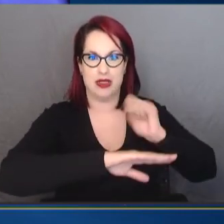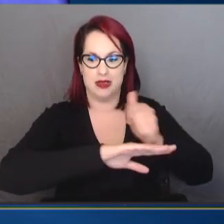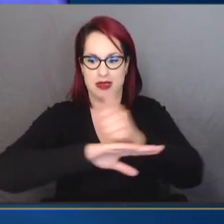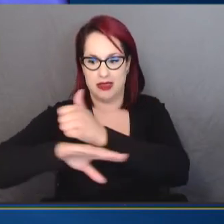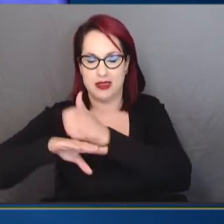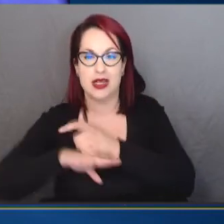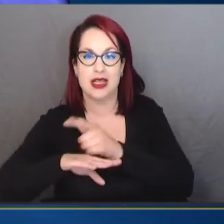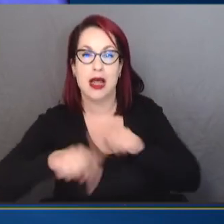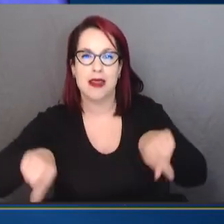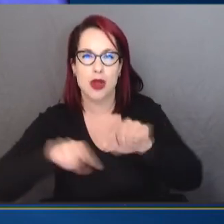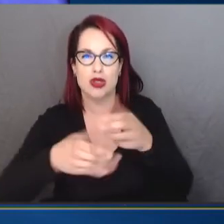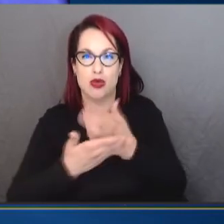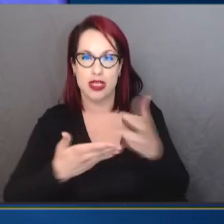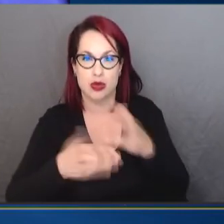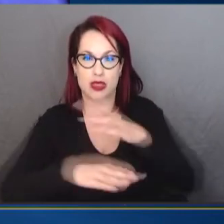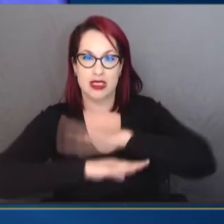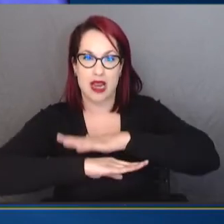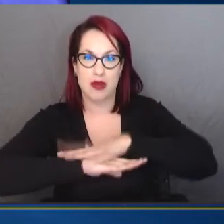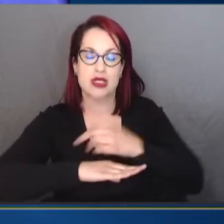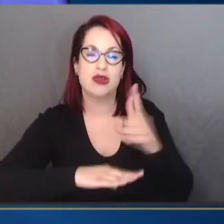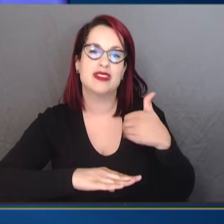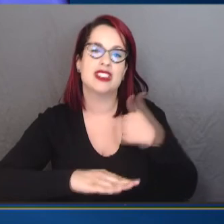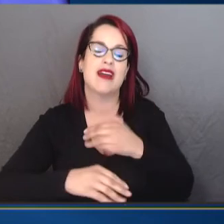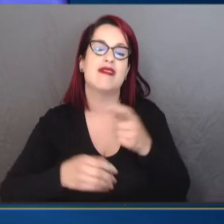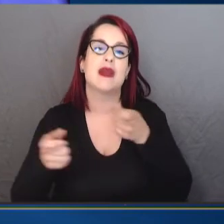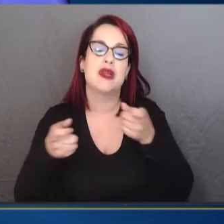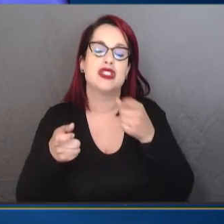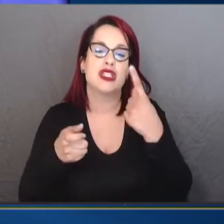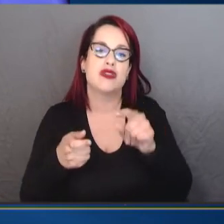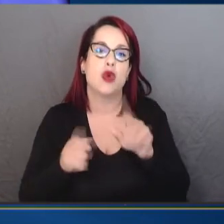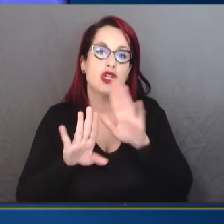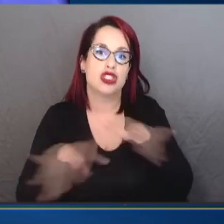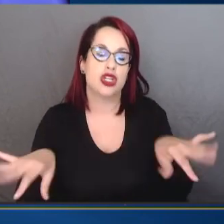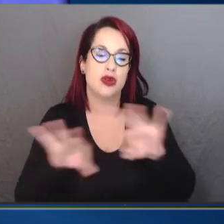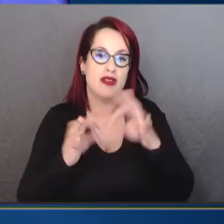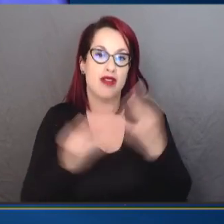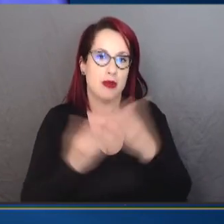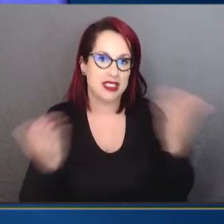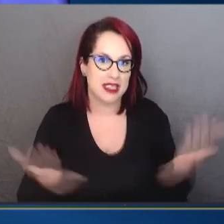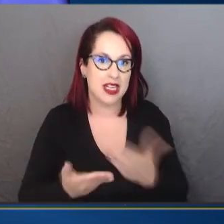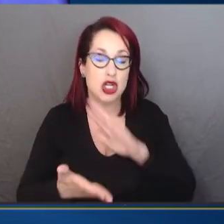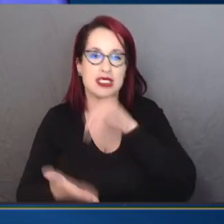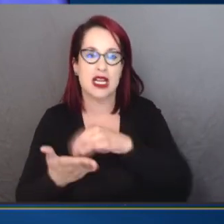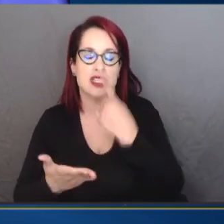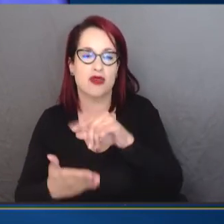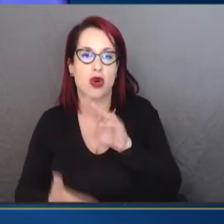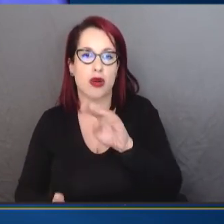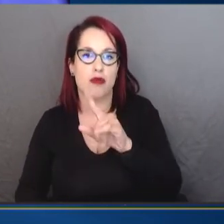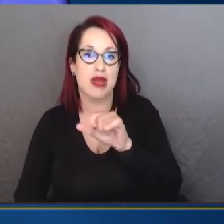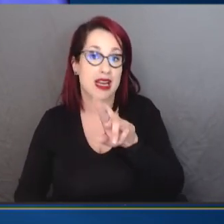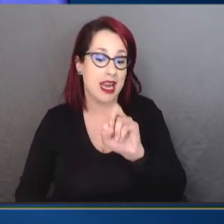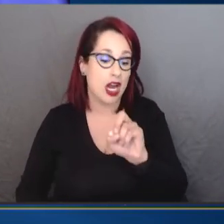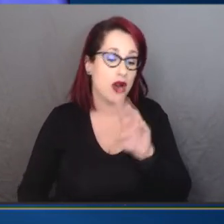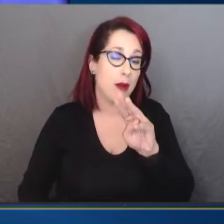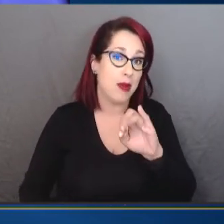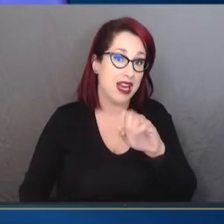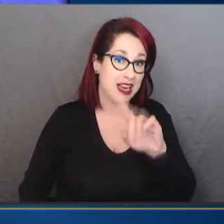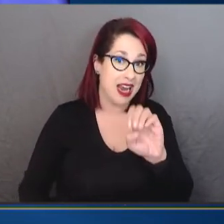We have the Administration for Children and Families present; Center for Medicare and Medicaid Services; Health Resources and Services Administration;